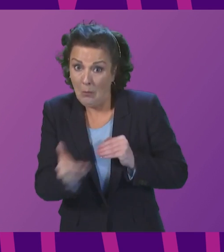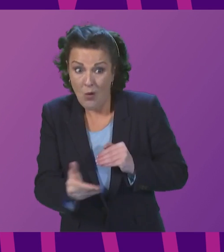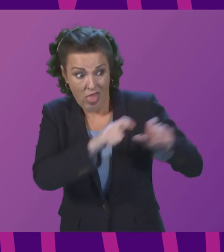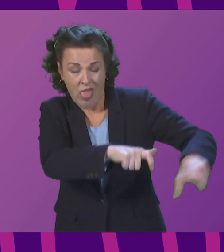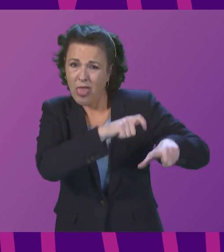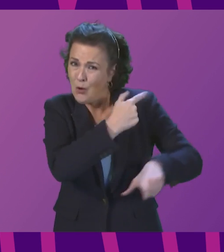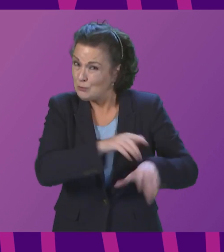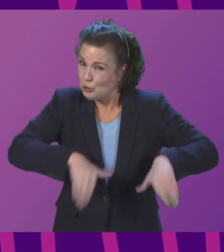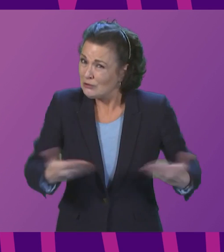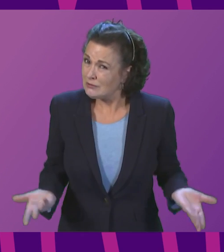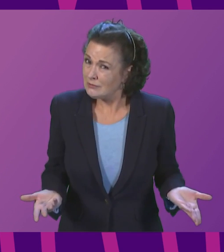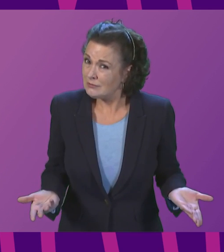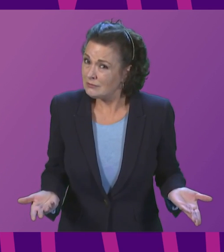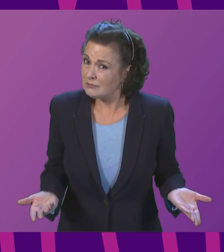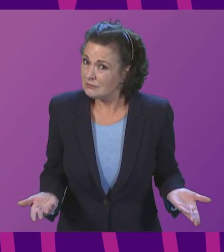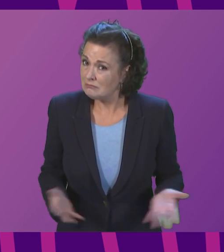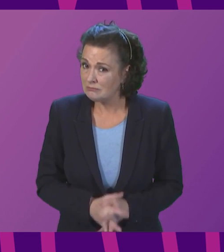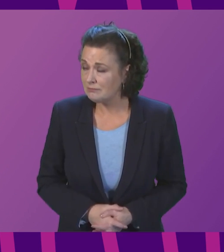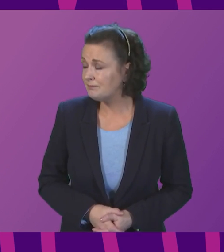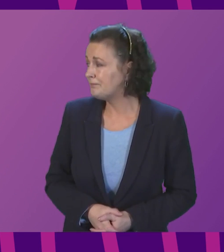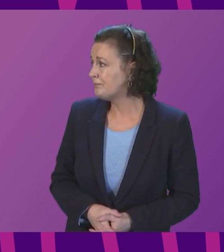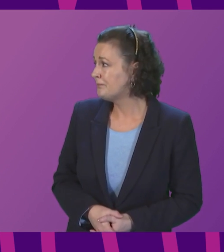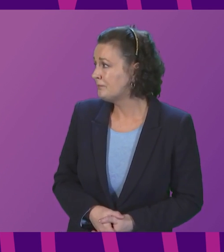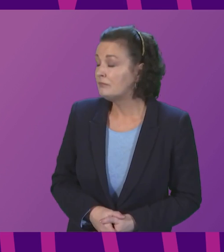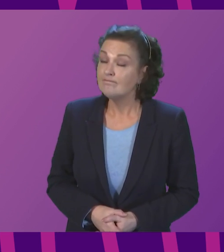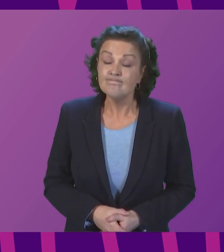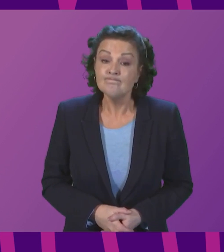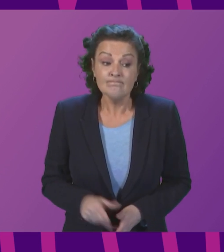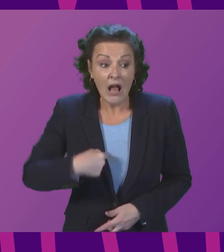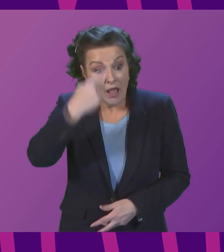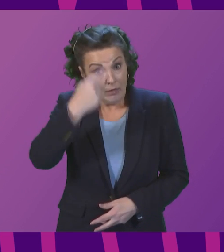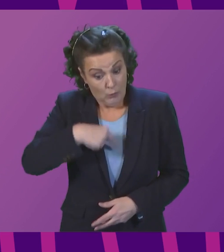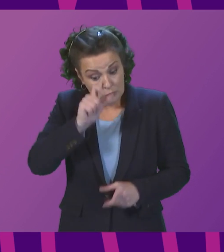I do believe that the actions that we are taking are the right ones, but we are not